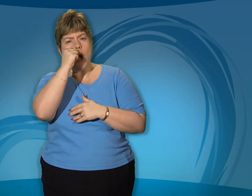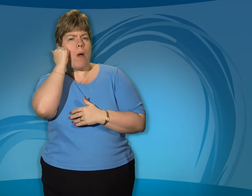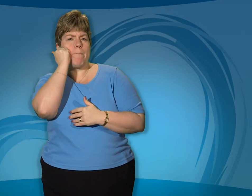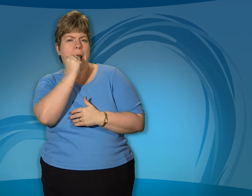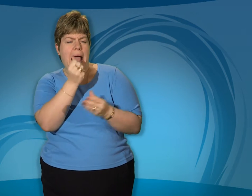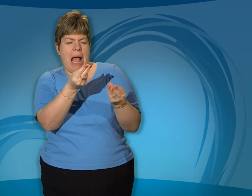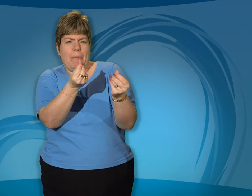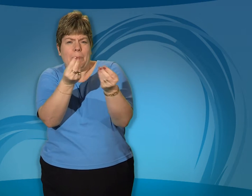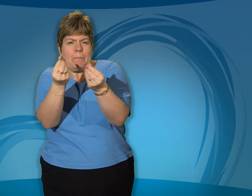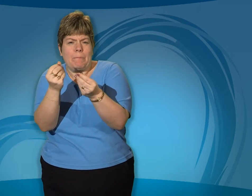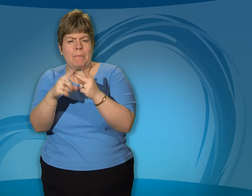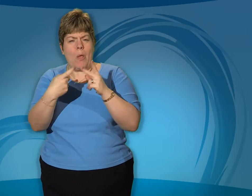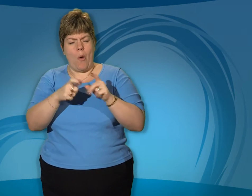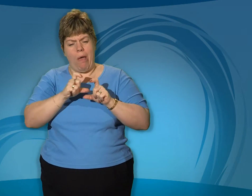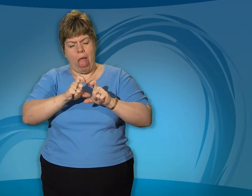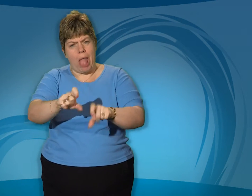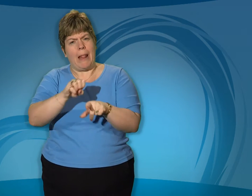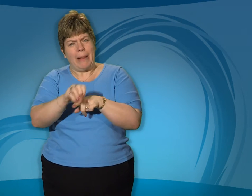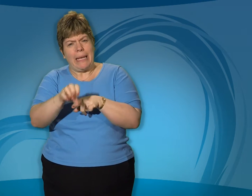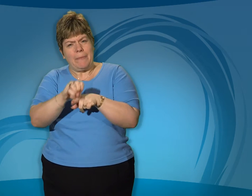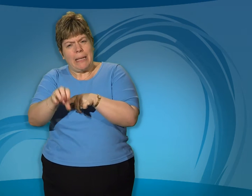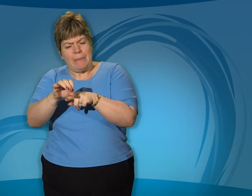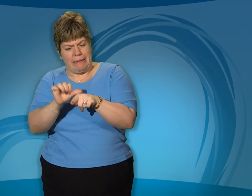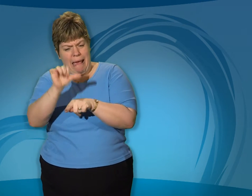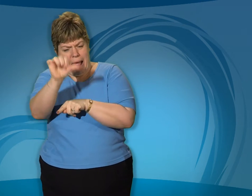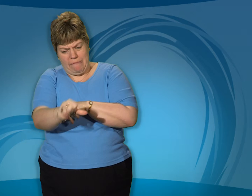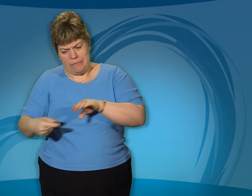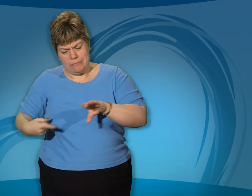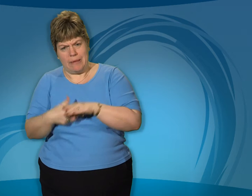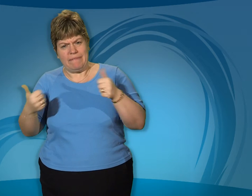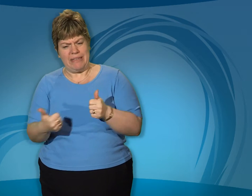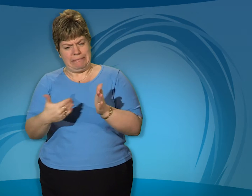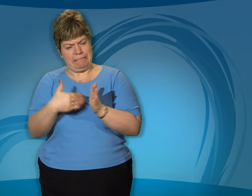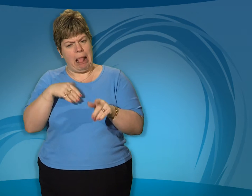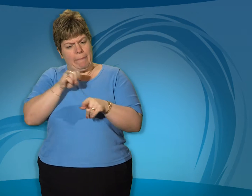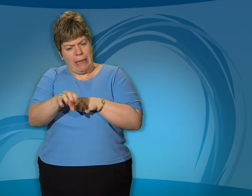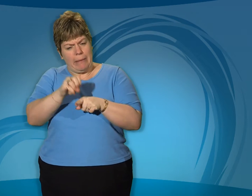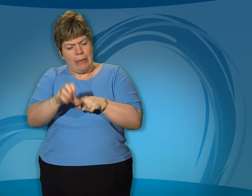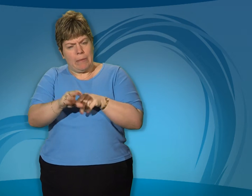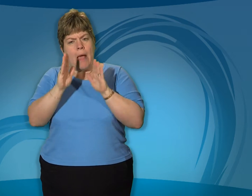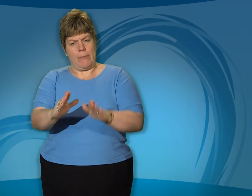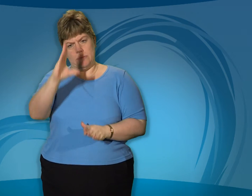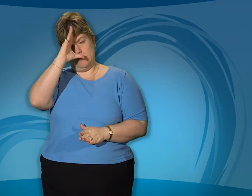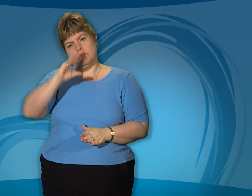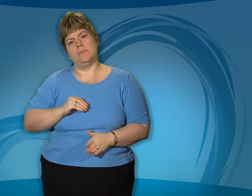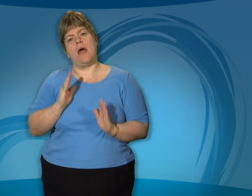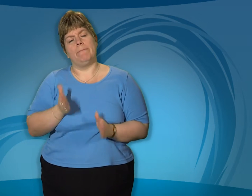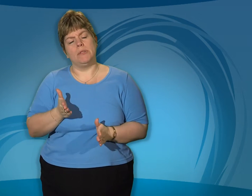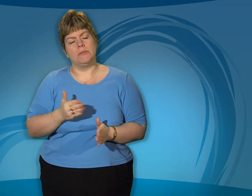black tarry stools or persistent bleeding in the hours or days after your sigmoidoscopy.